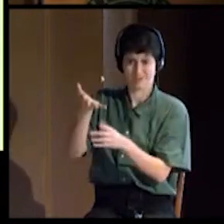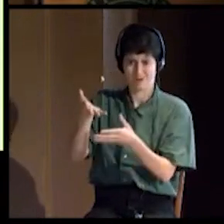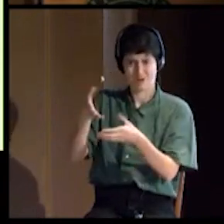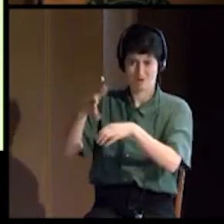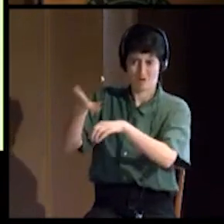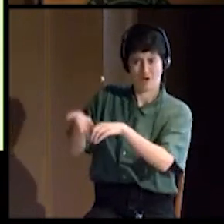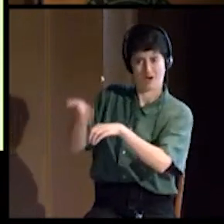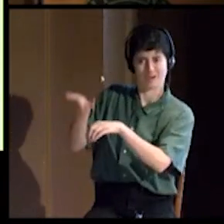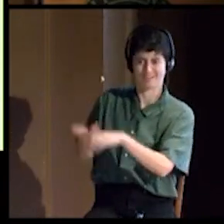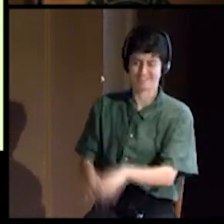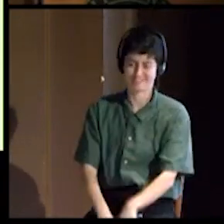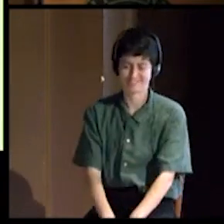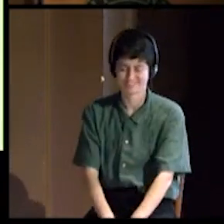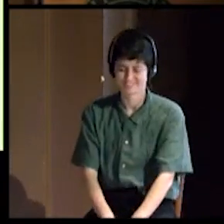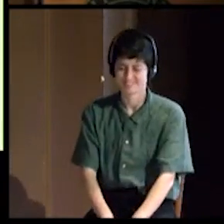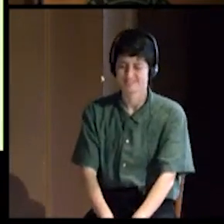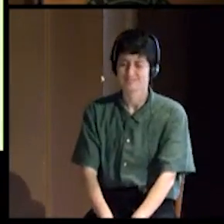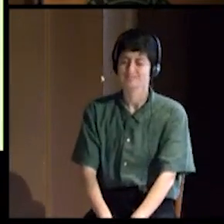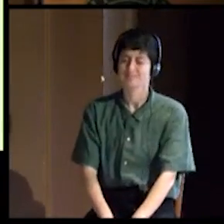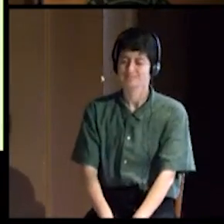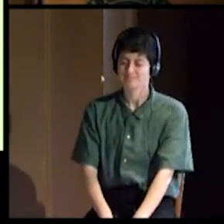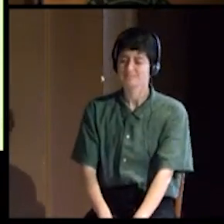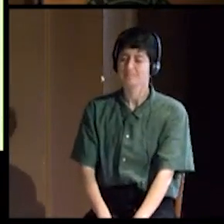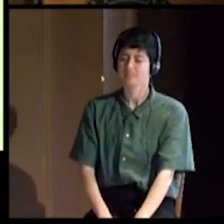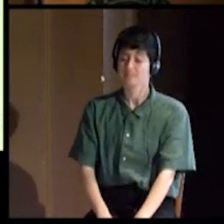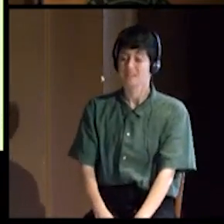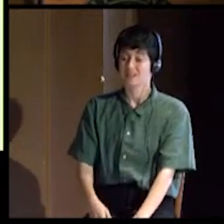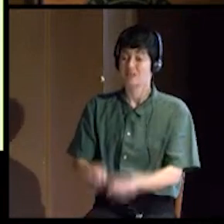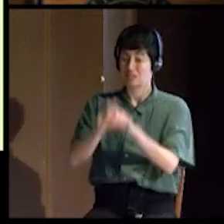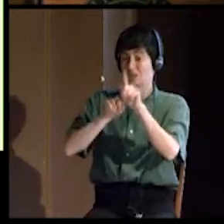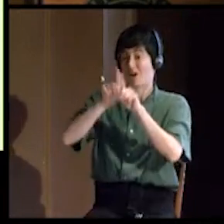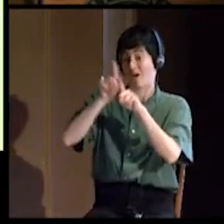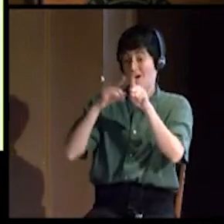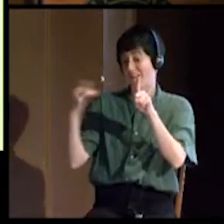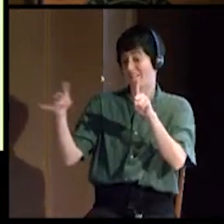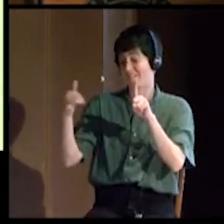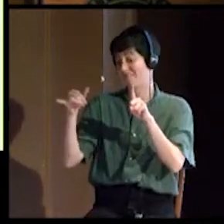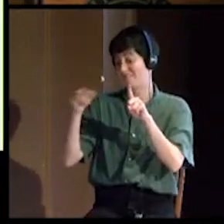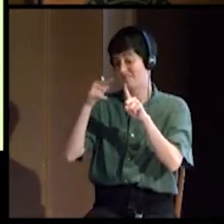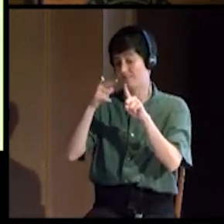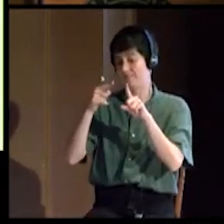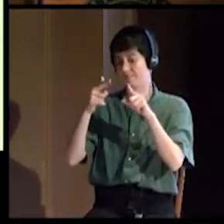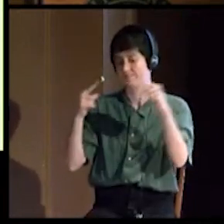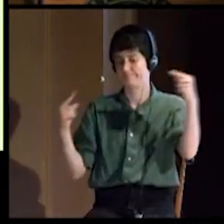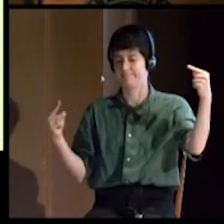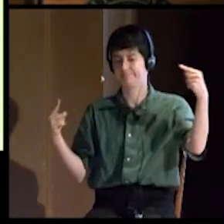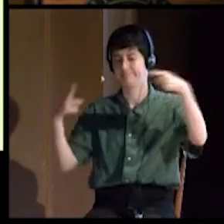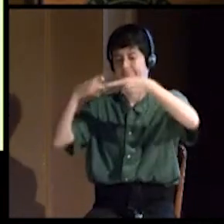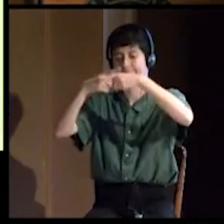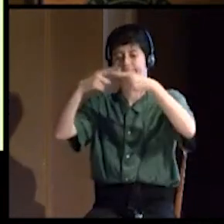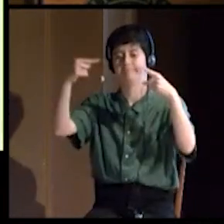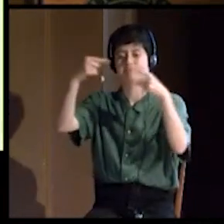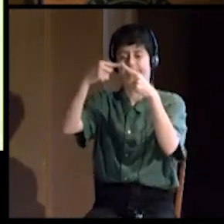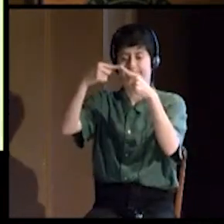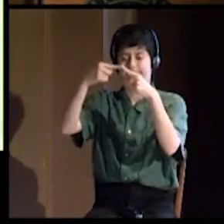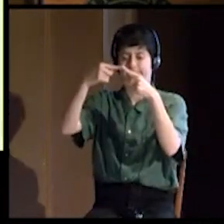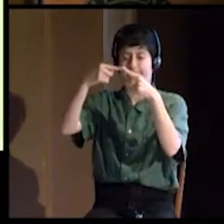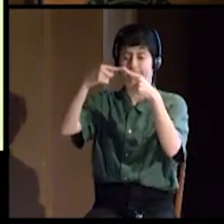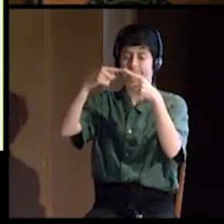of these components at that star that corresponds to something that we in petrology call minimum. And this is a composition